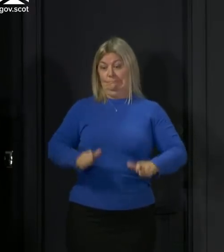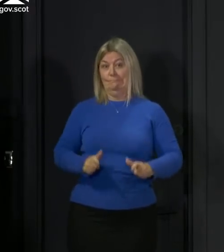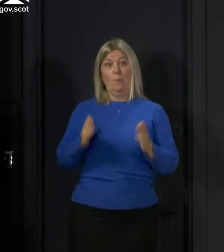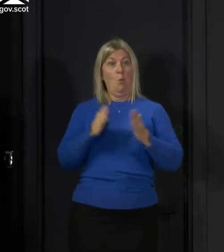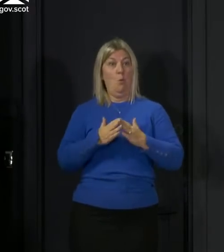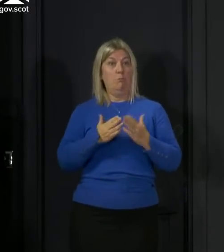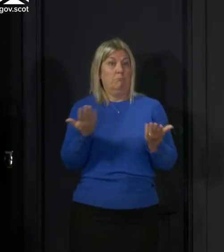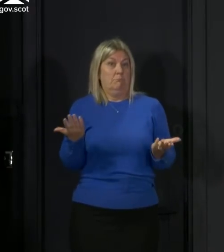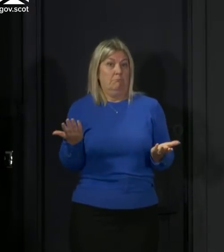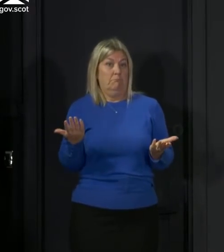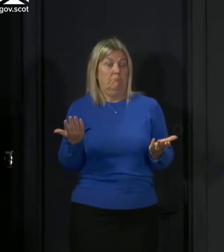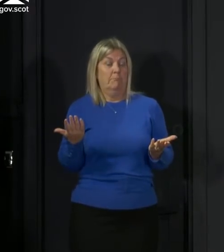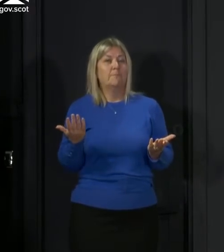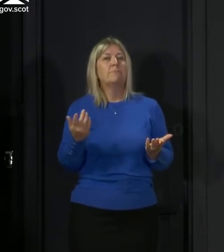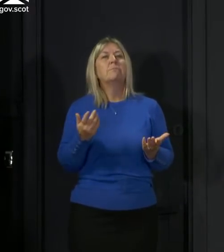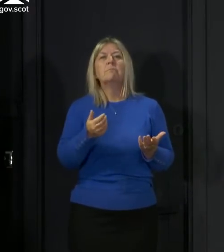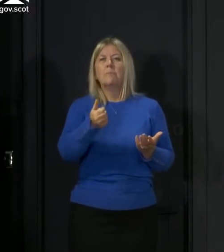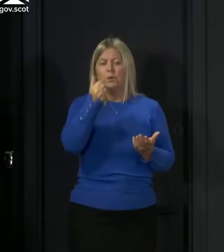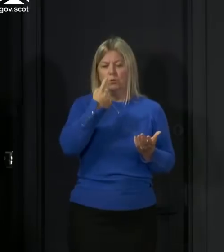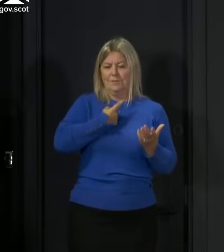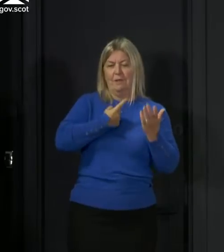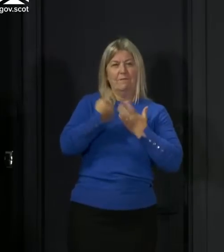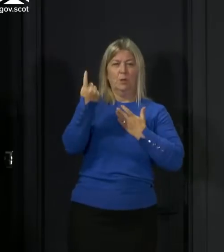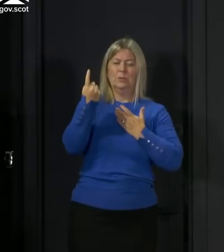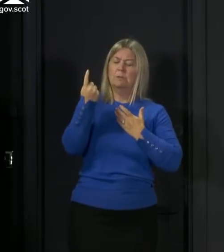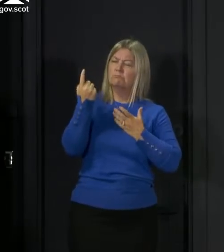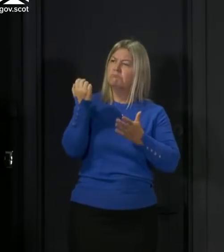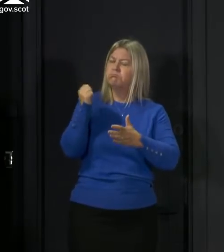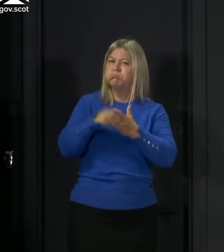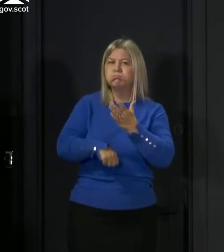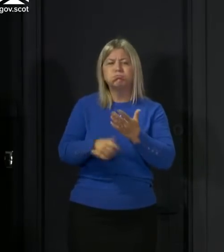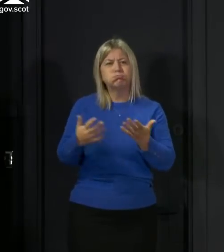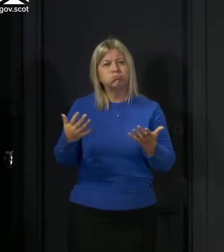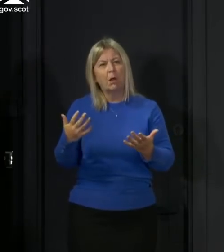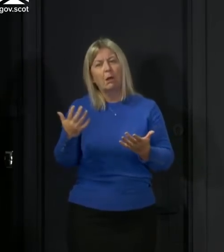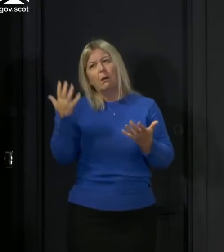But we know self-isolation is also really tough in practical ways. Of course I